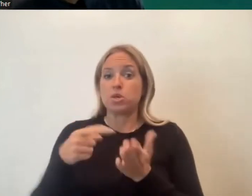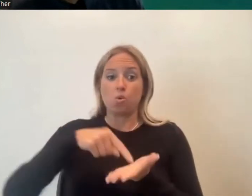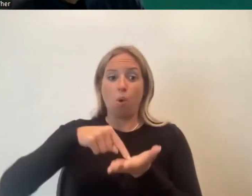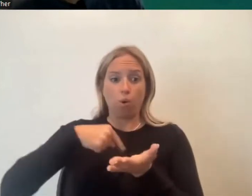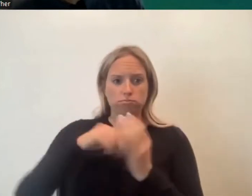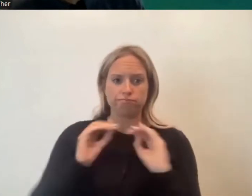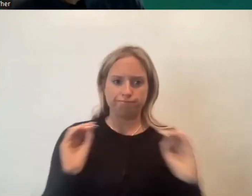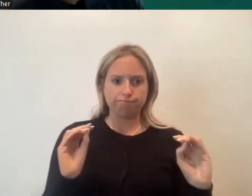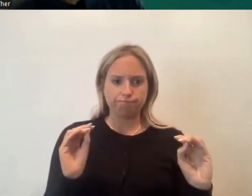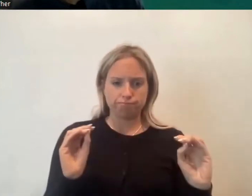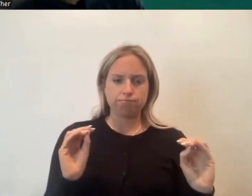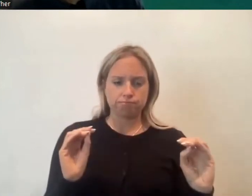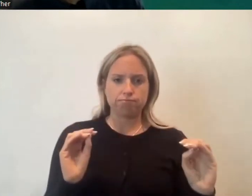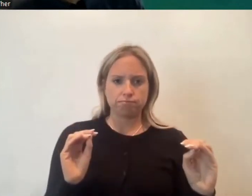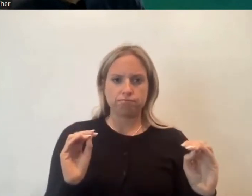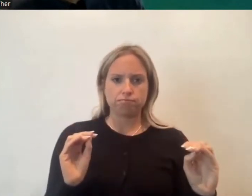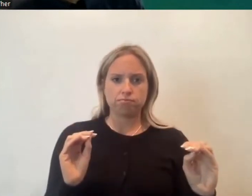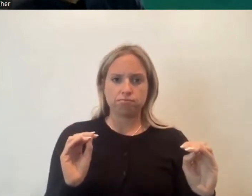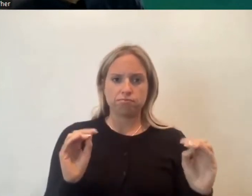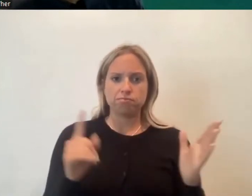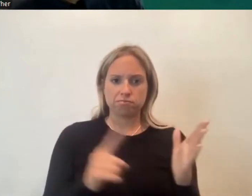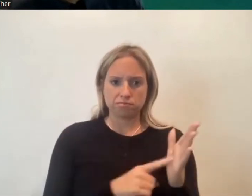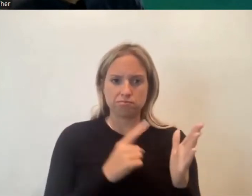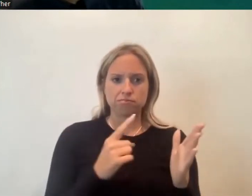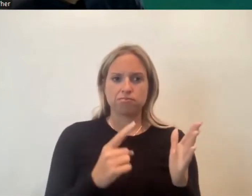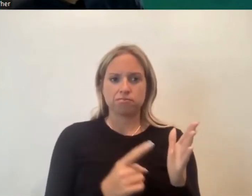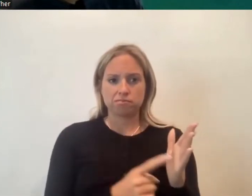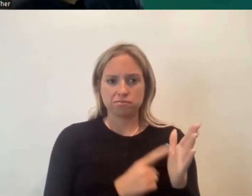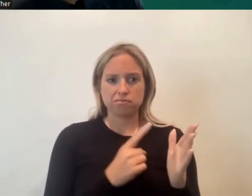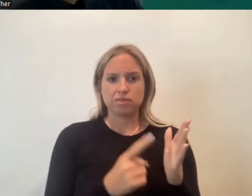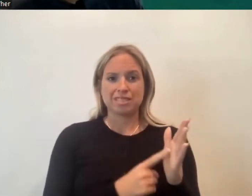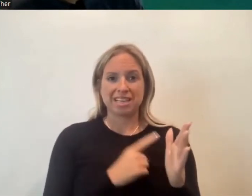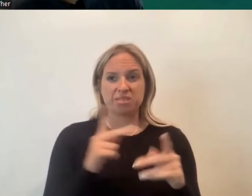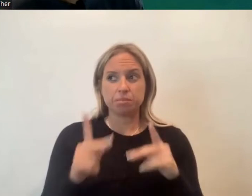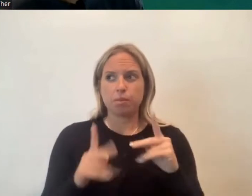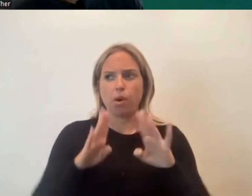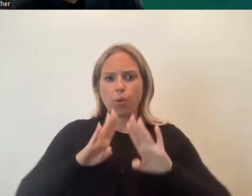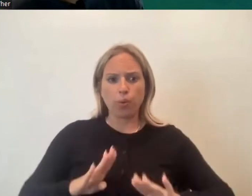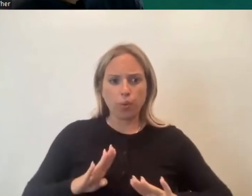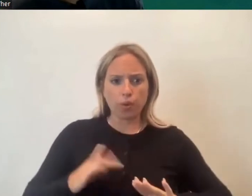And so that sometimes, quells some fears about getting a lawyer because a lot of folks come